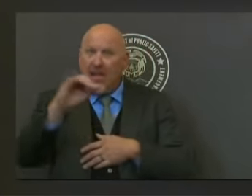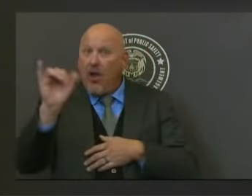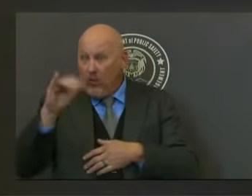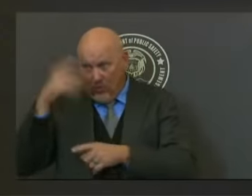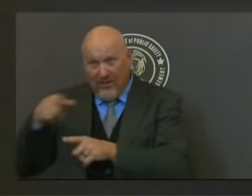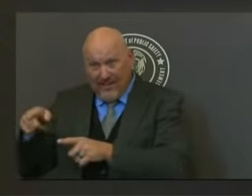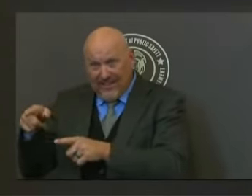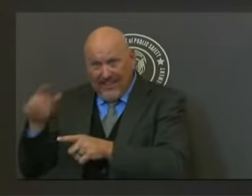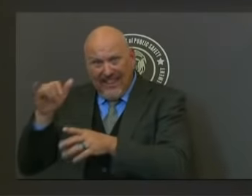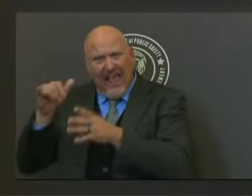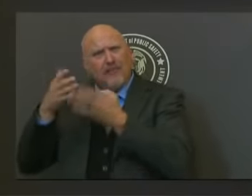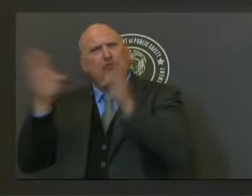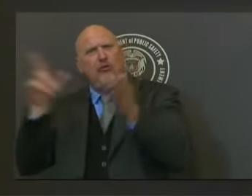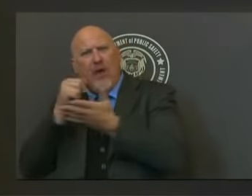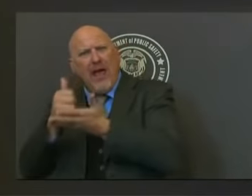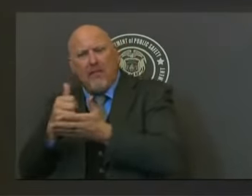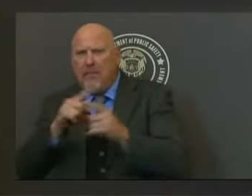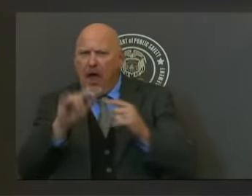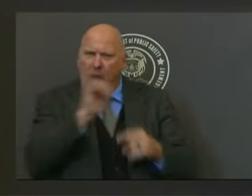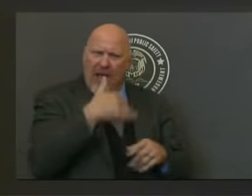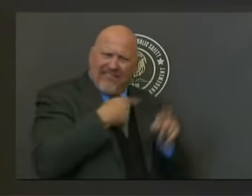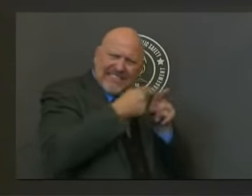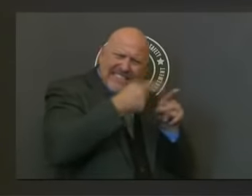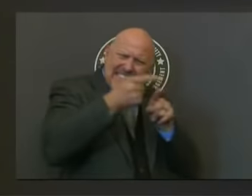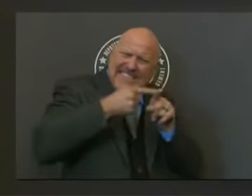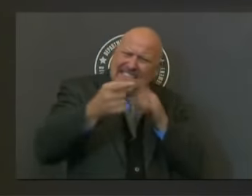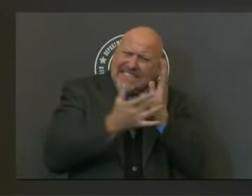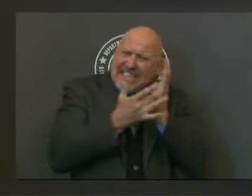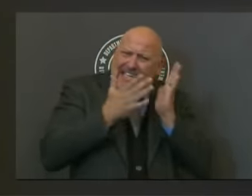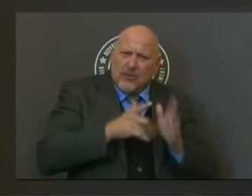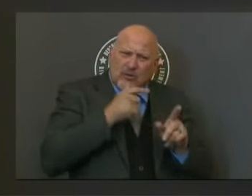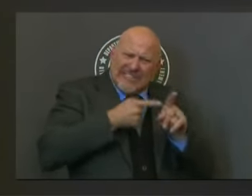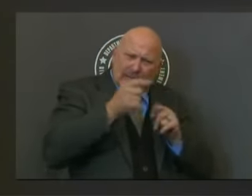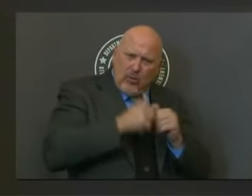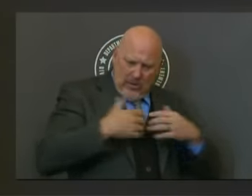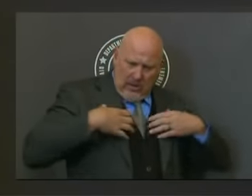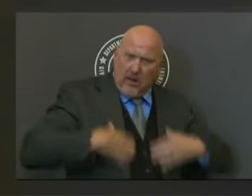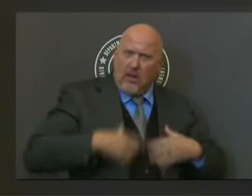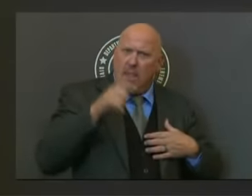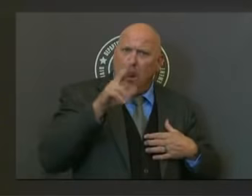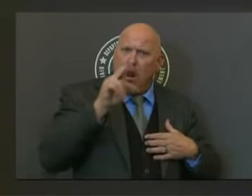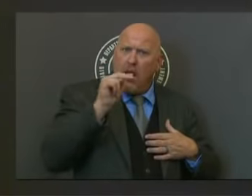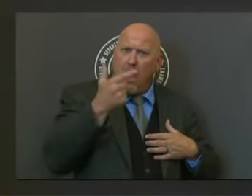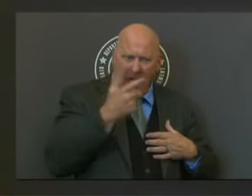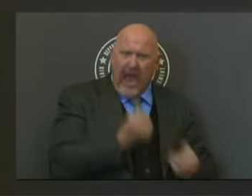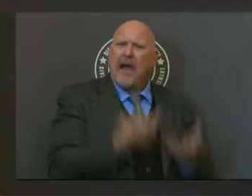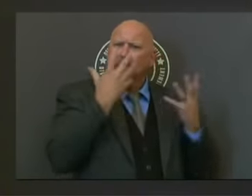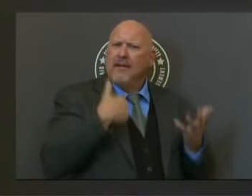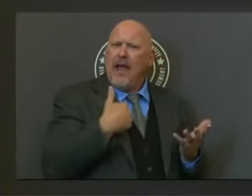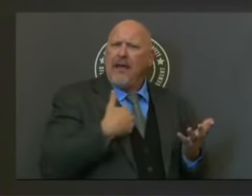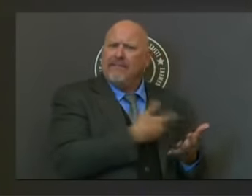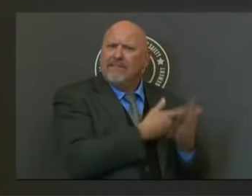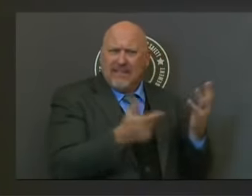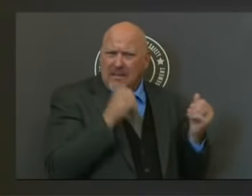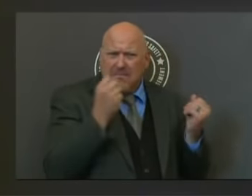leave all of our staff have come together to attack to this virus